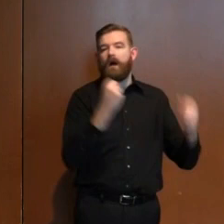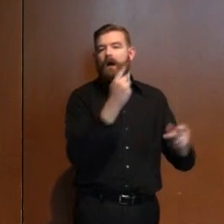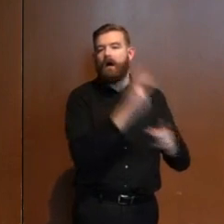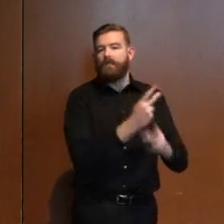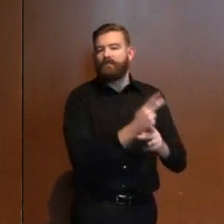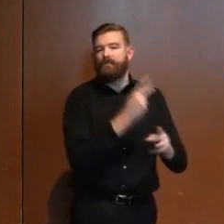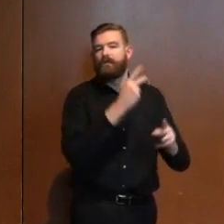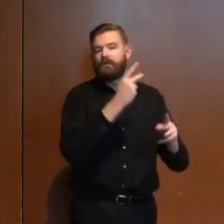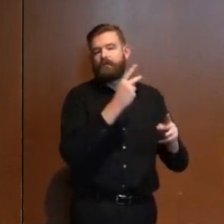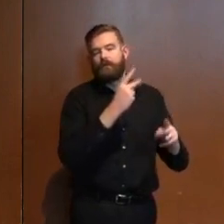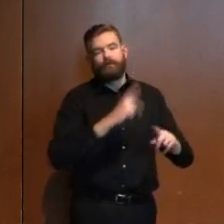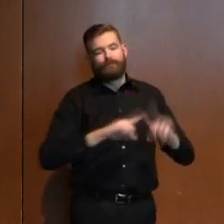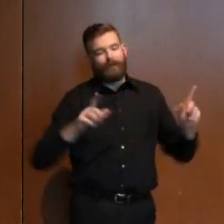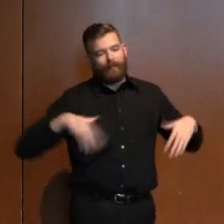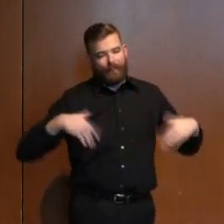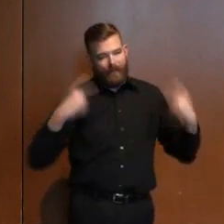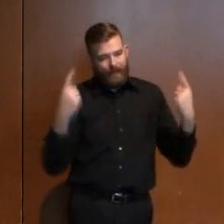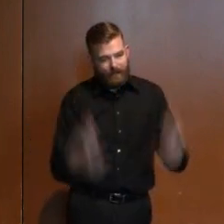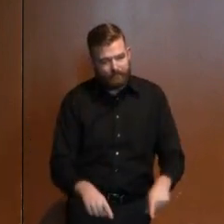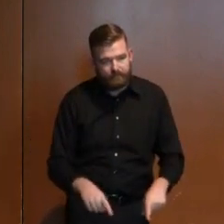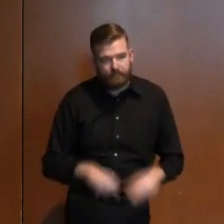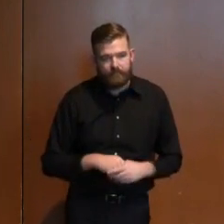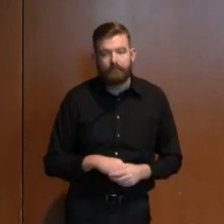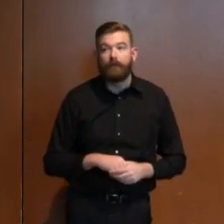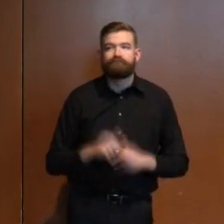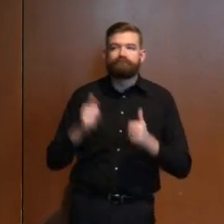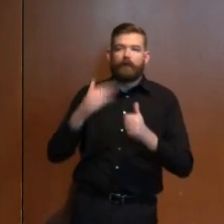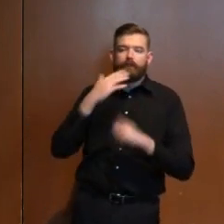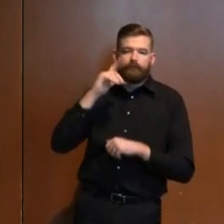CARE WORKERS AND WE JUST HAVE NOT QUITE FRANKLY HAVE NOT